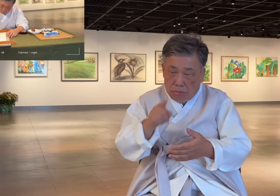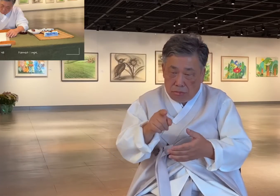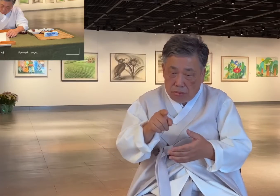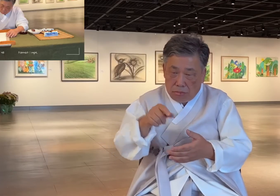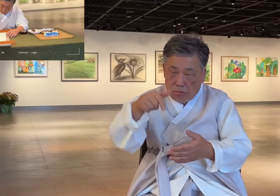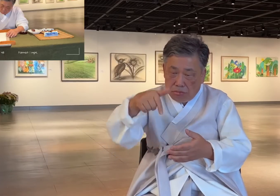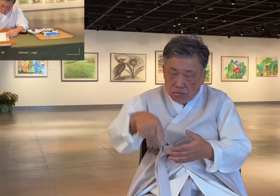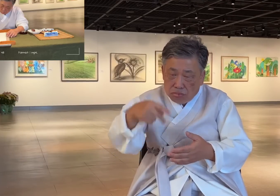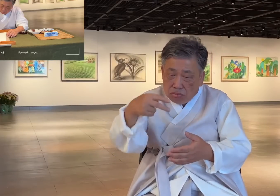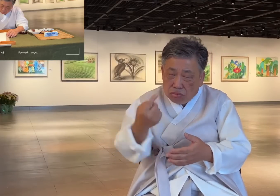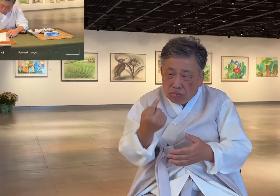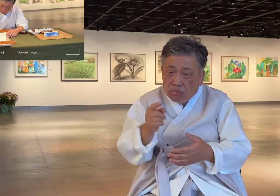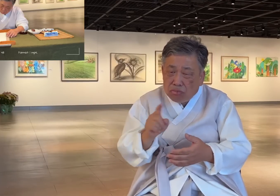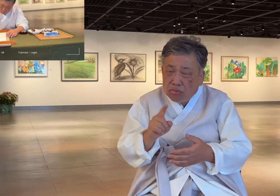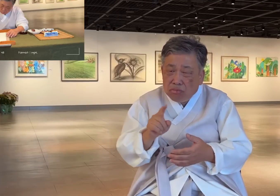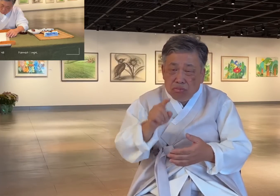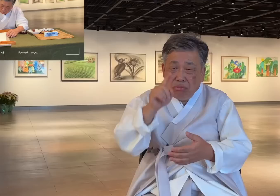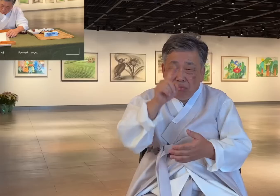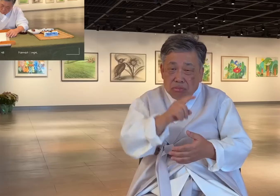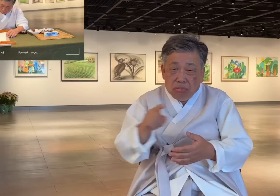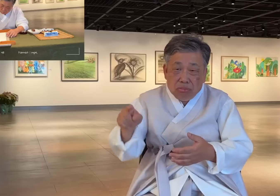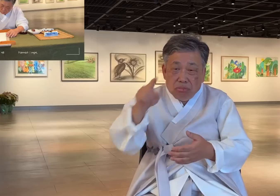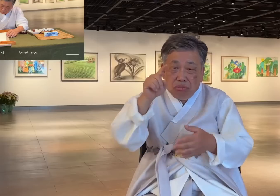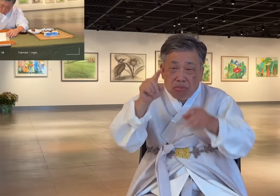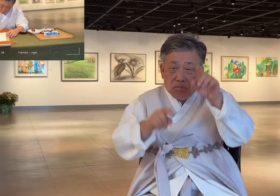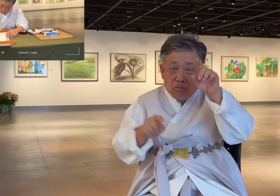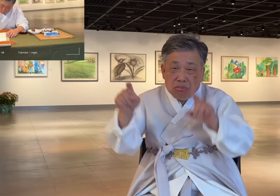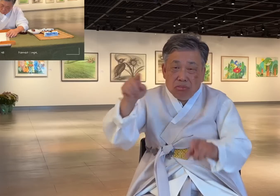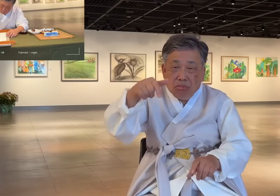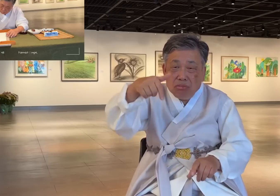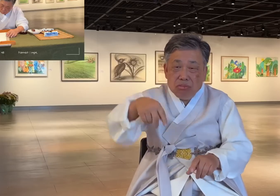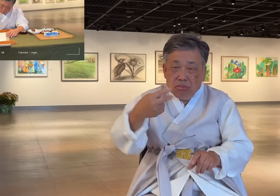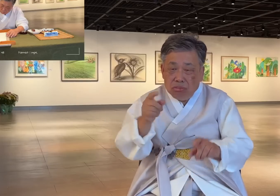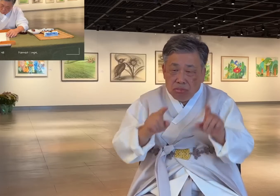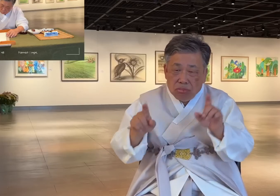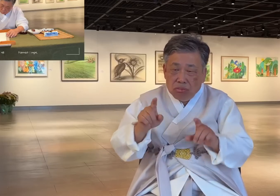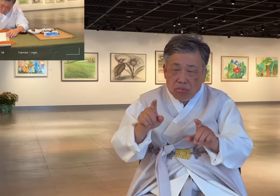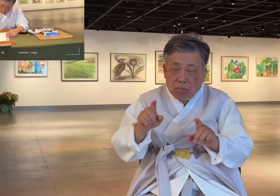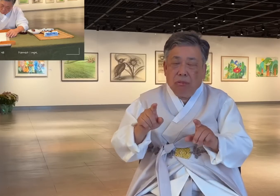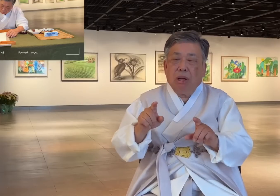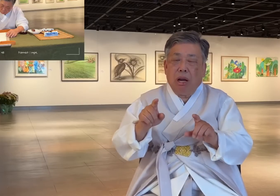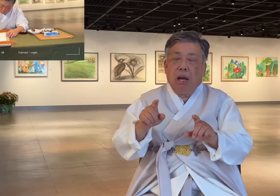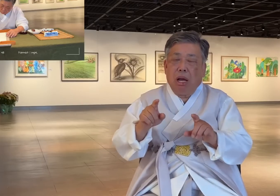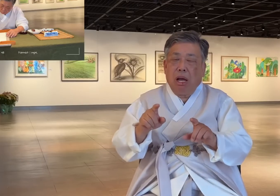This was a composition, and it was explained to me in this way, so